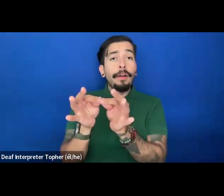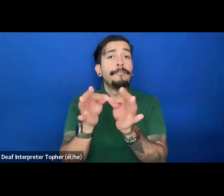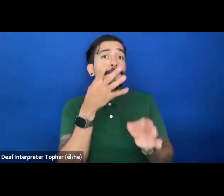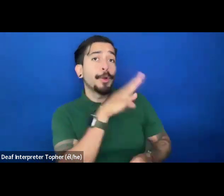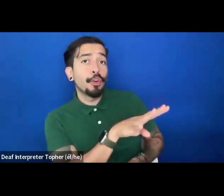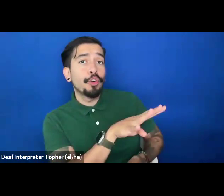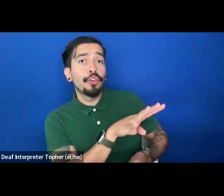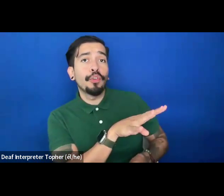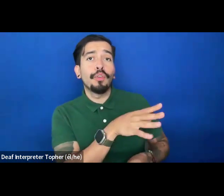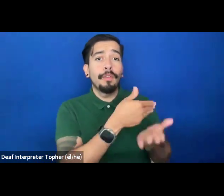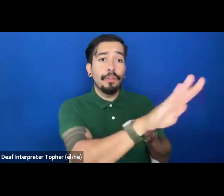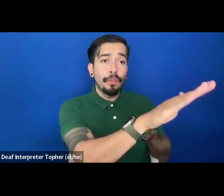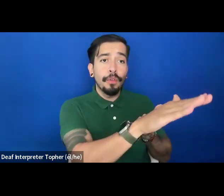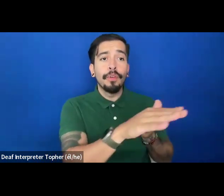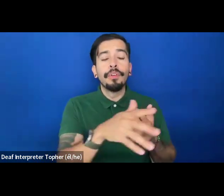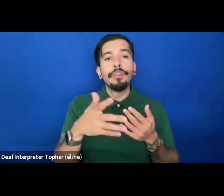I wanted to take a moment just to define capitalism